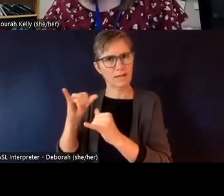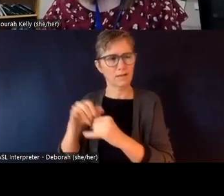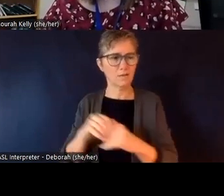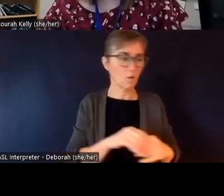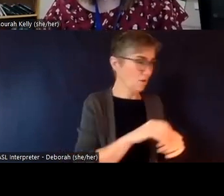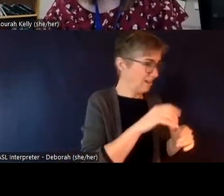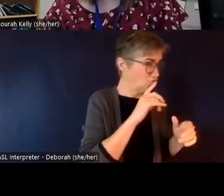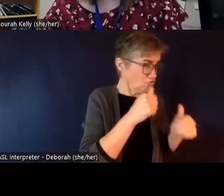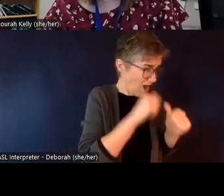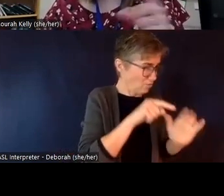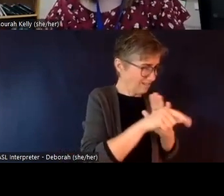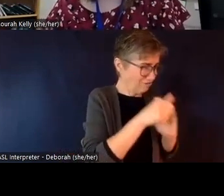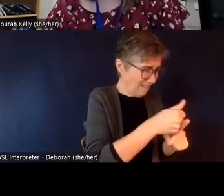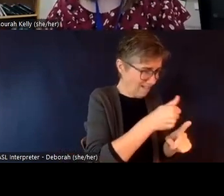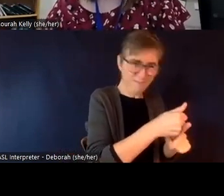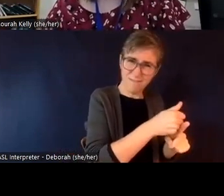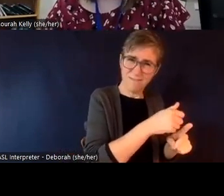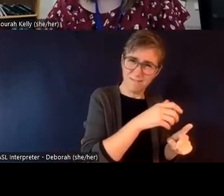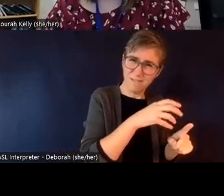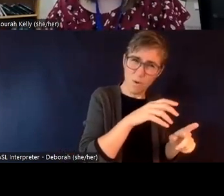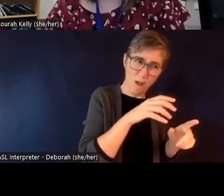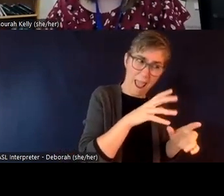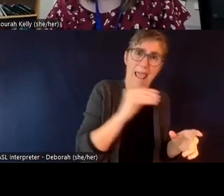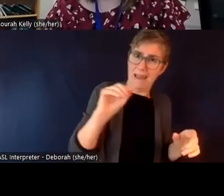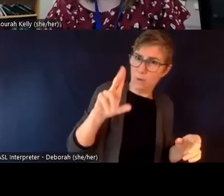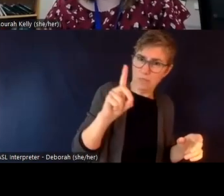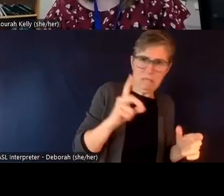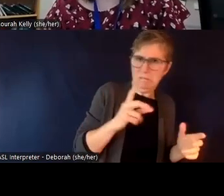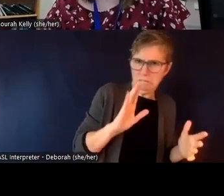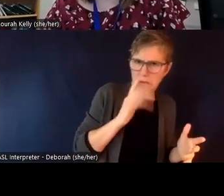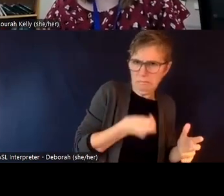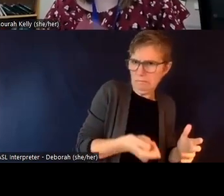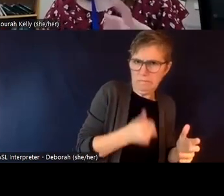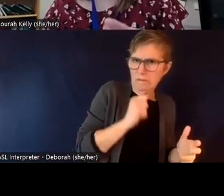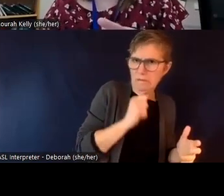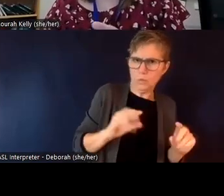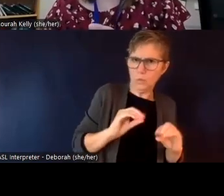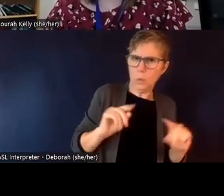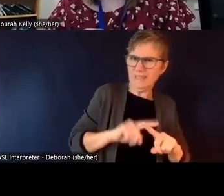significant by age but were for binge drinking. And then it was kind of opposite for men.